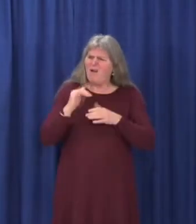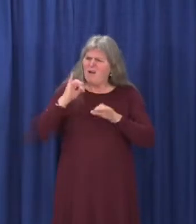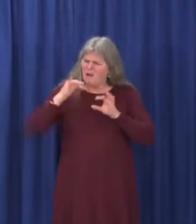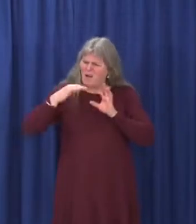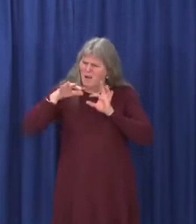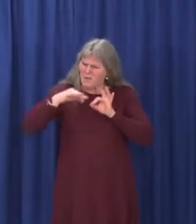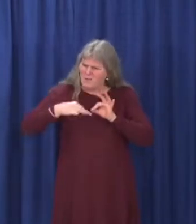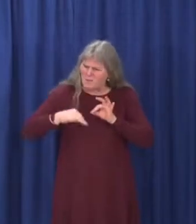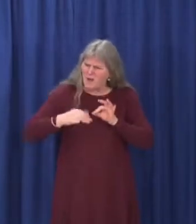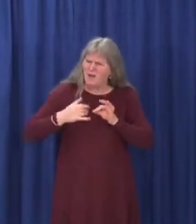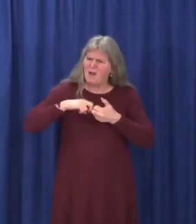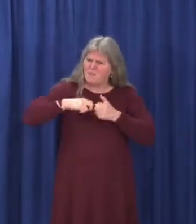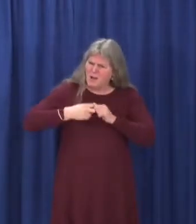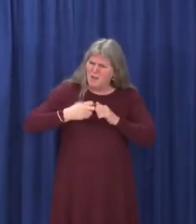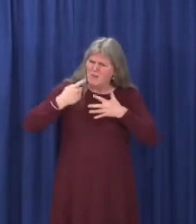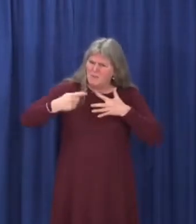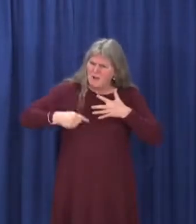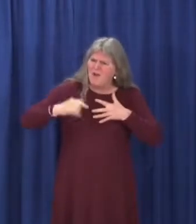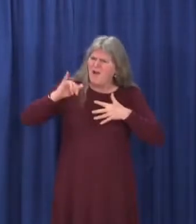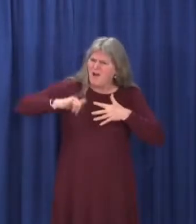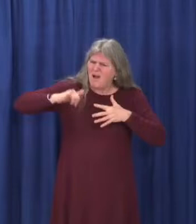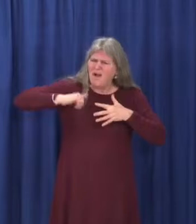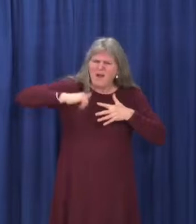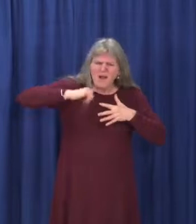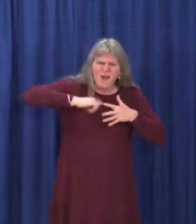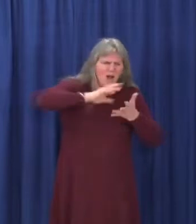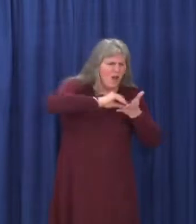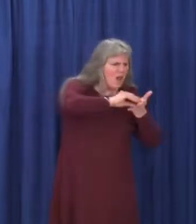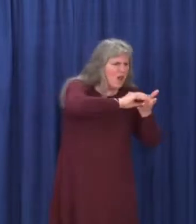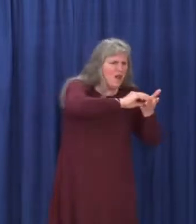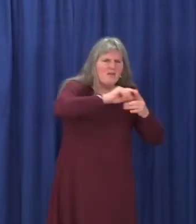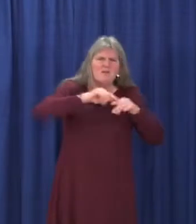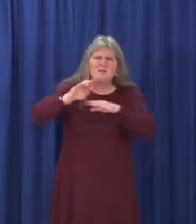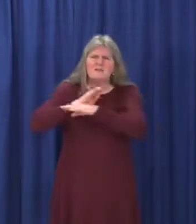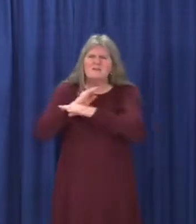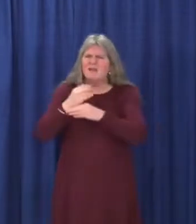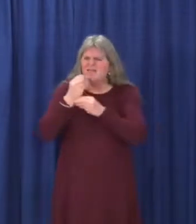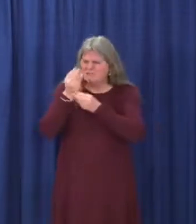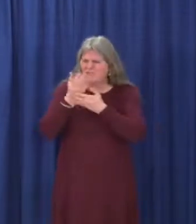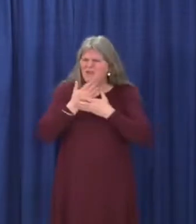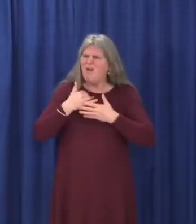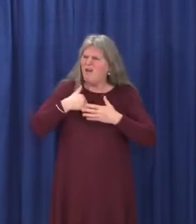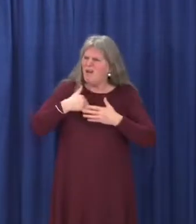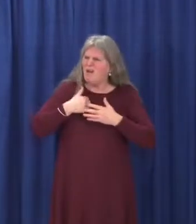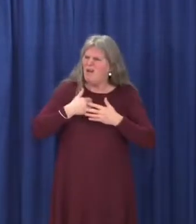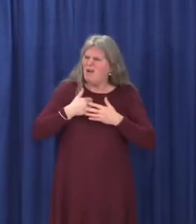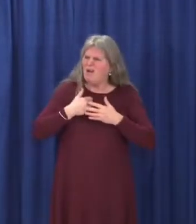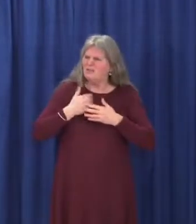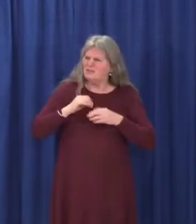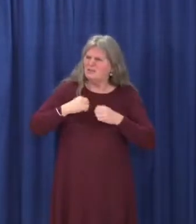challenges from one business to the next, that helps us understand on how to respond.